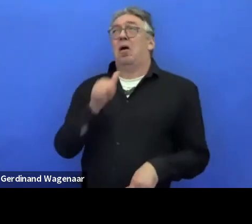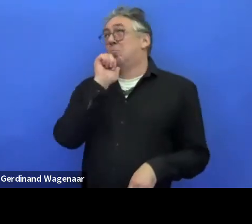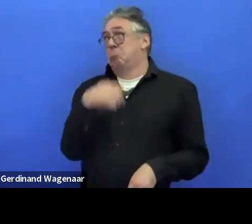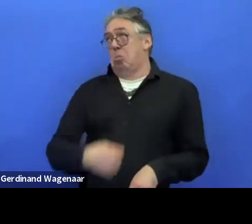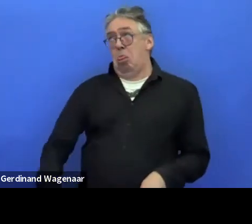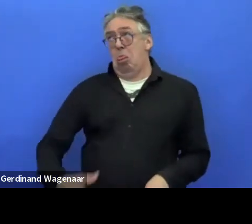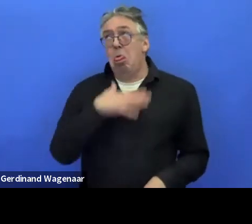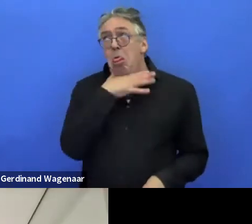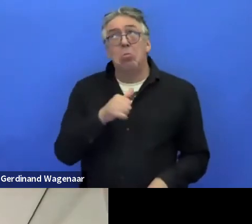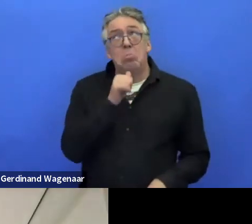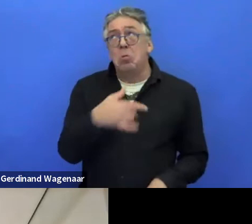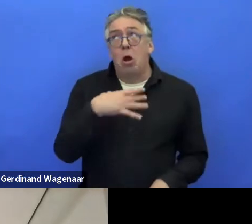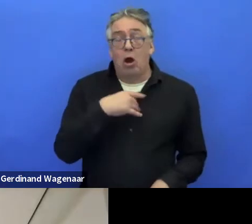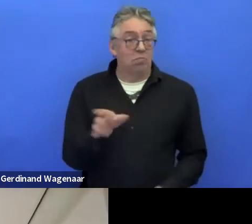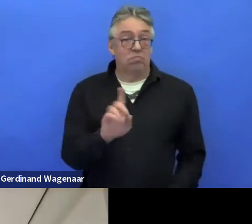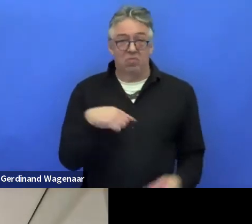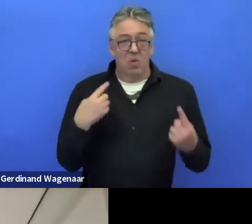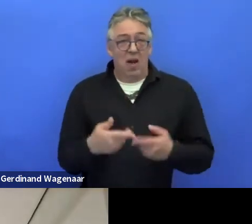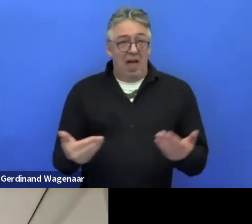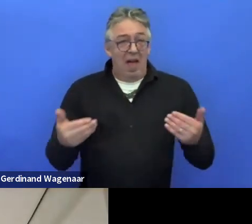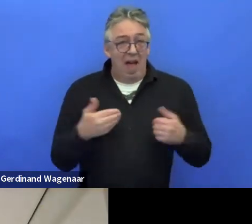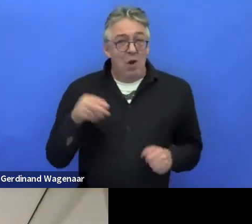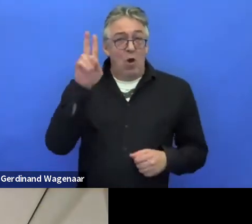we have the Convention, the general comment n. 5,